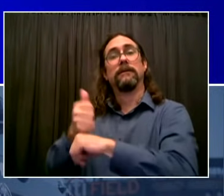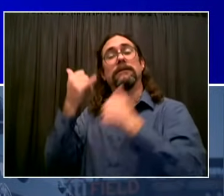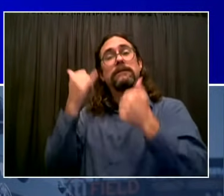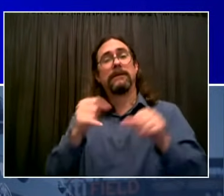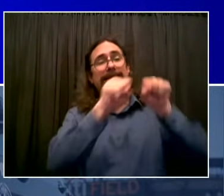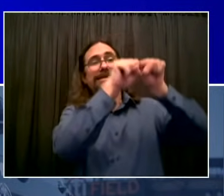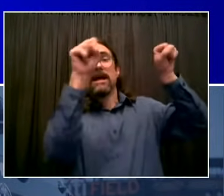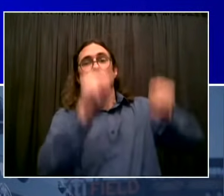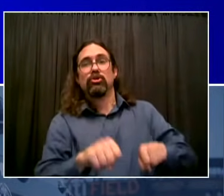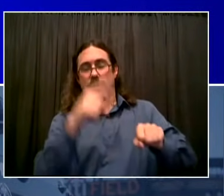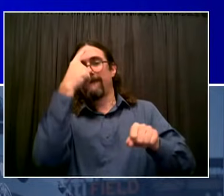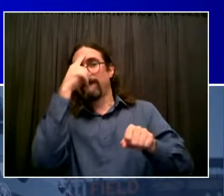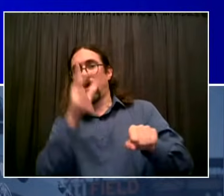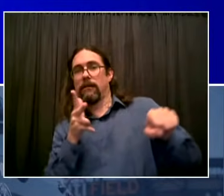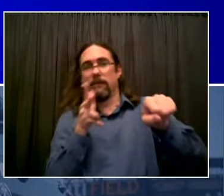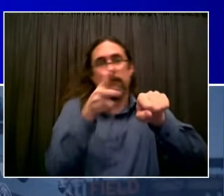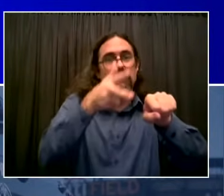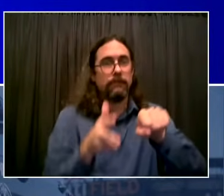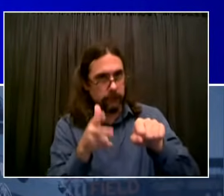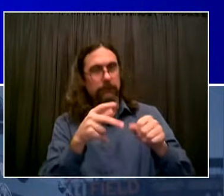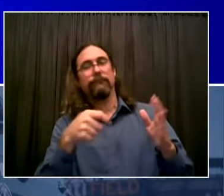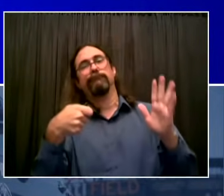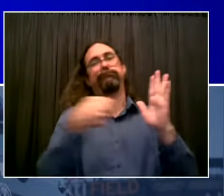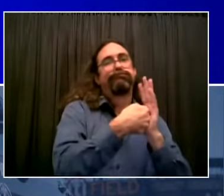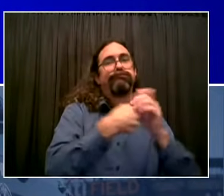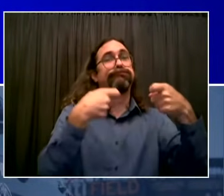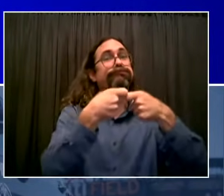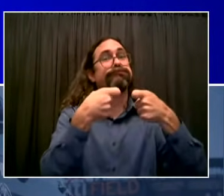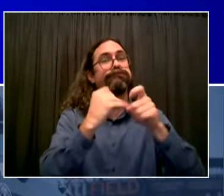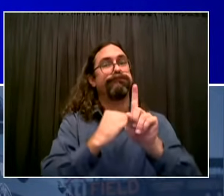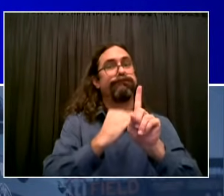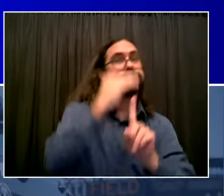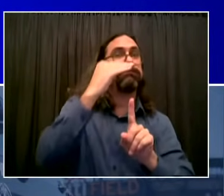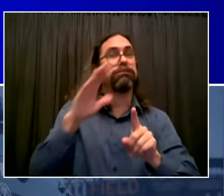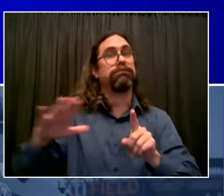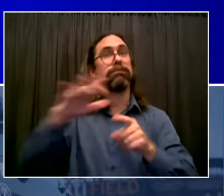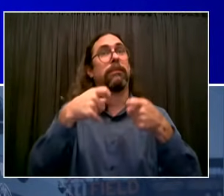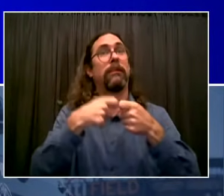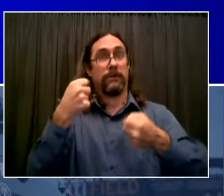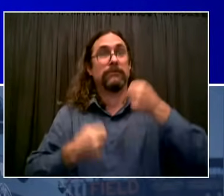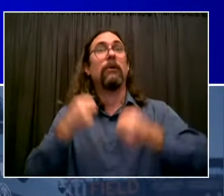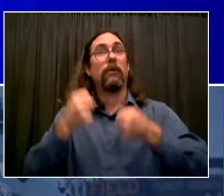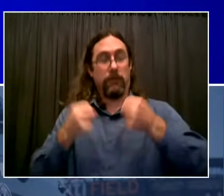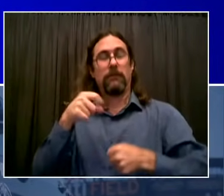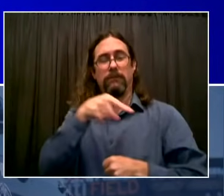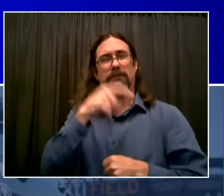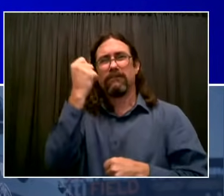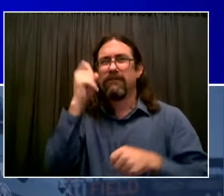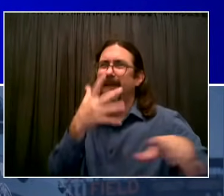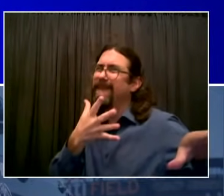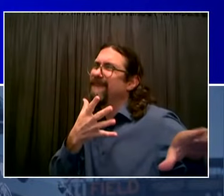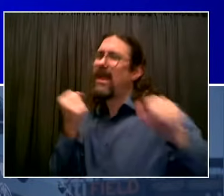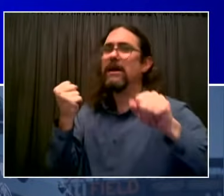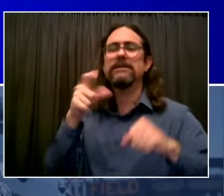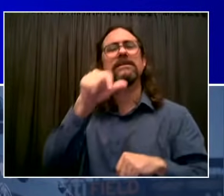FA STELECTRIC VEHICLE CHARGERS ALL AROUND THE CITY. THESE CHARGE VEHICLES SEVEN TIMES FASTER THAN REGULAR